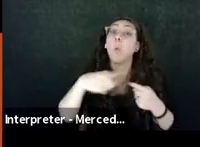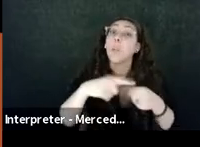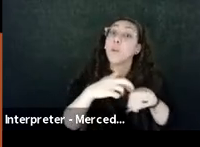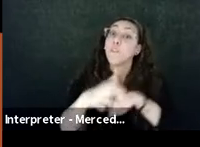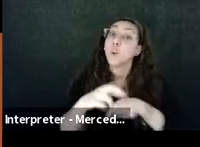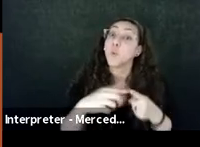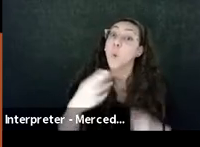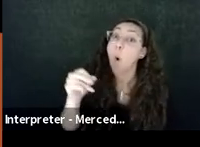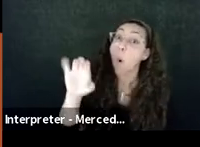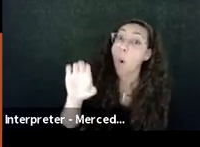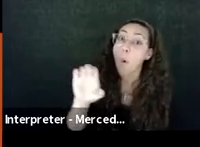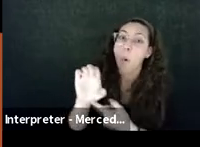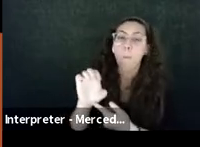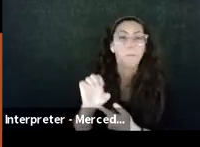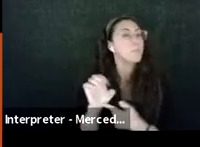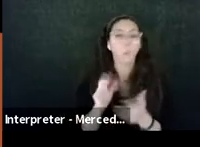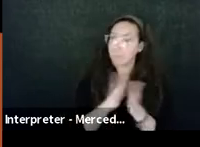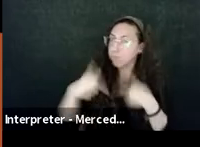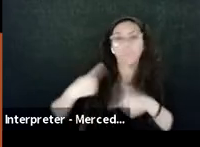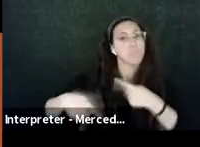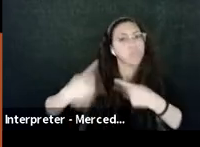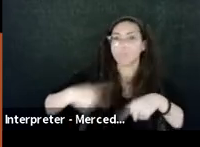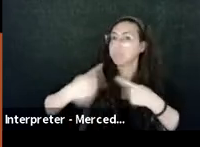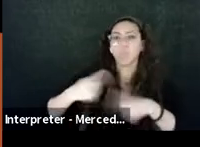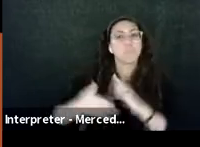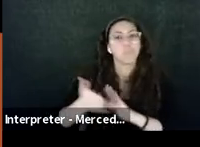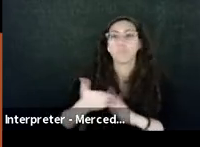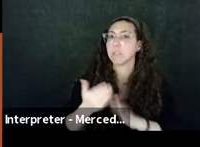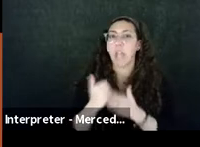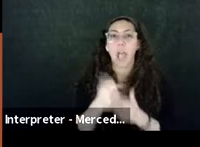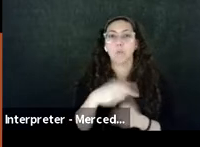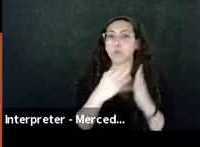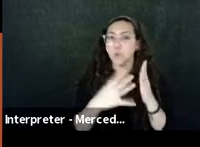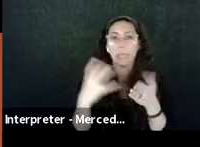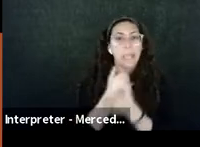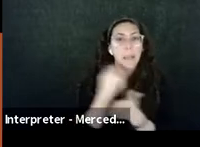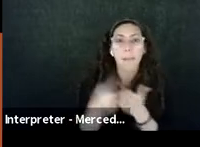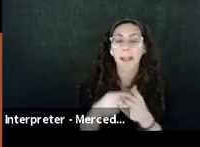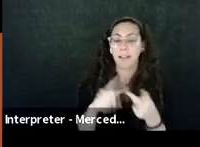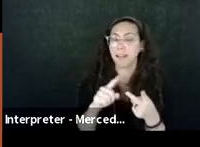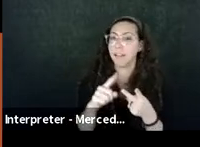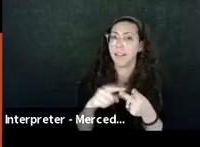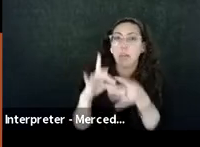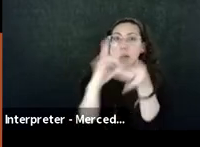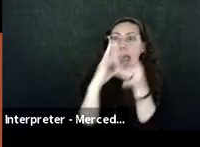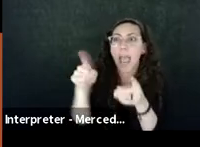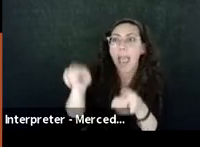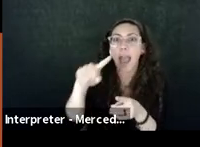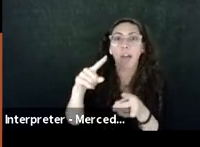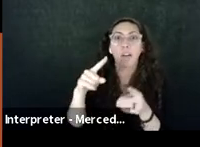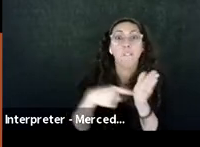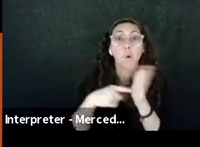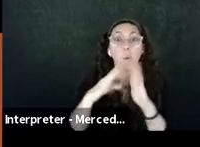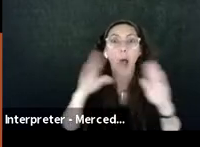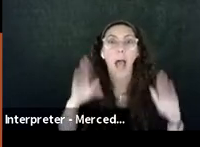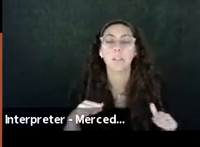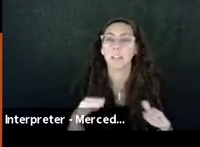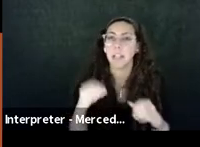Natalie Chavez: Those wheels are in motion for those students to be able to access those funds for their financial aid and to be able to connect to that affordable housing and those little supportive services in the community.